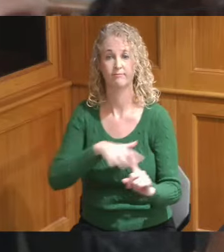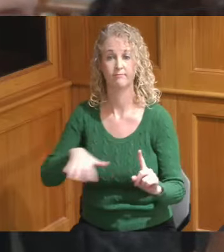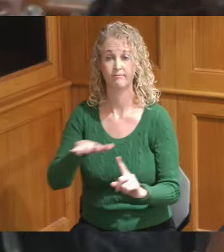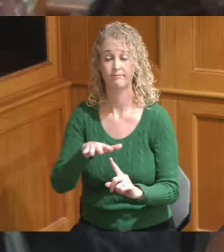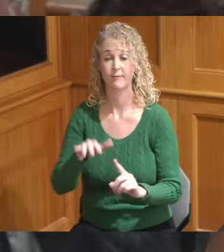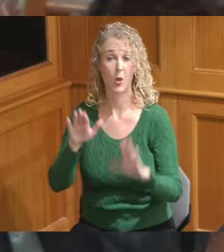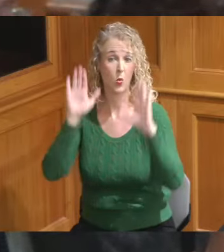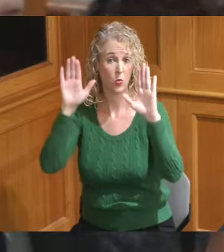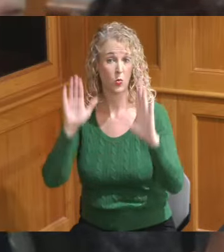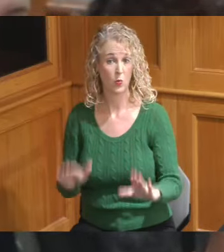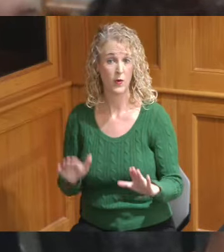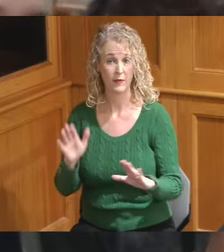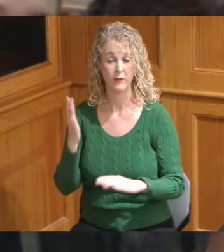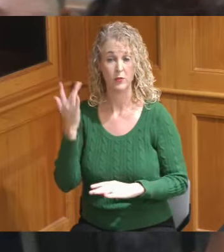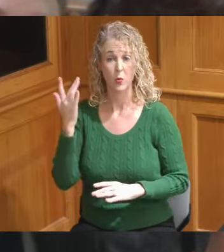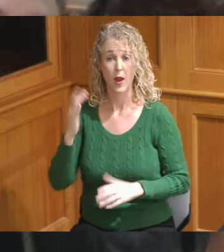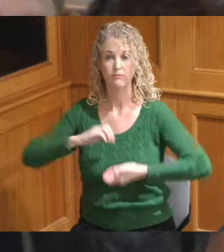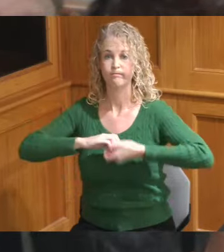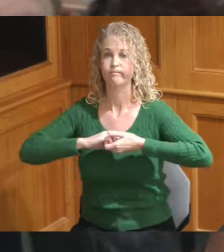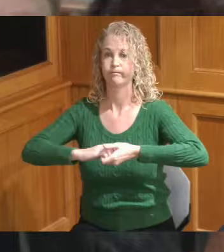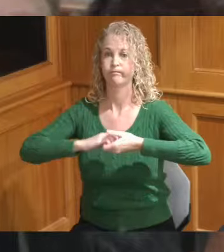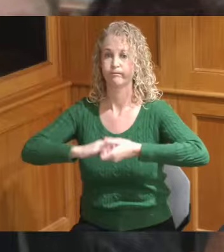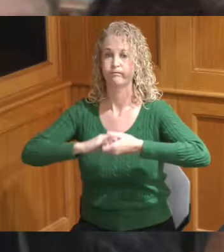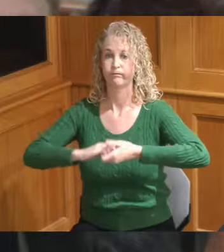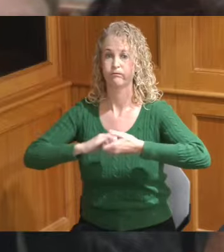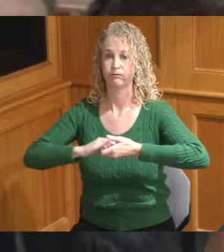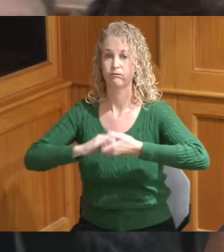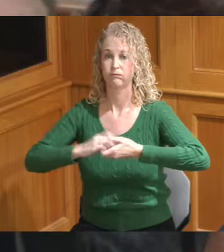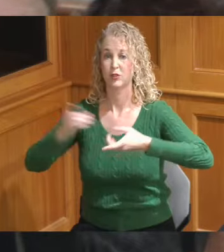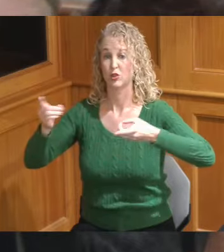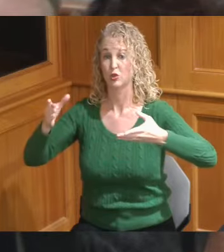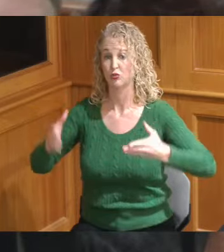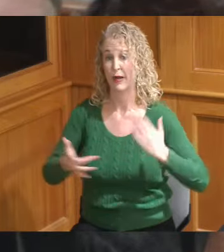this is it's a very collaborative effort. So, our our Director of technical services has worked with